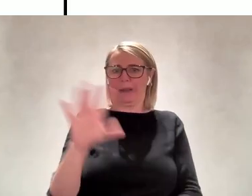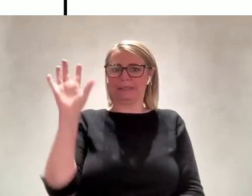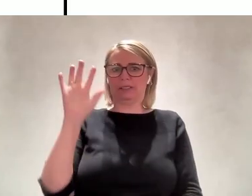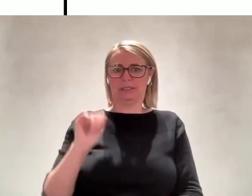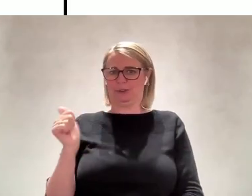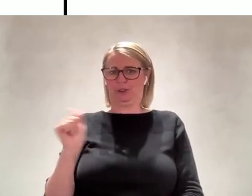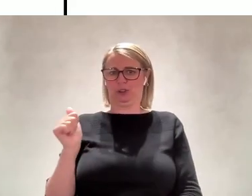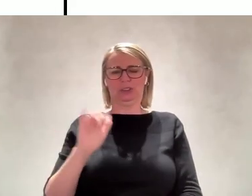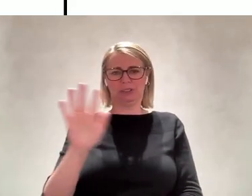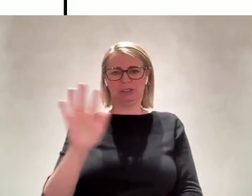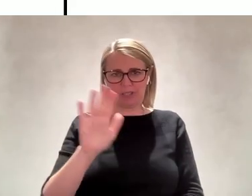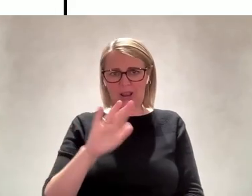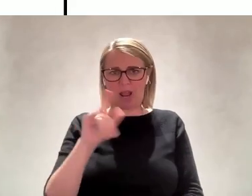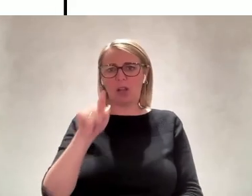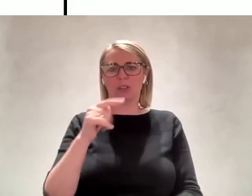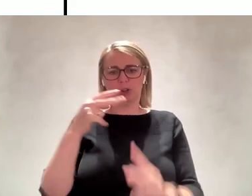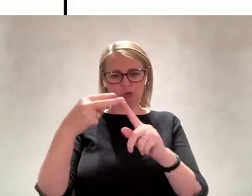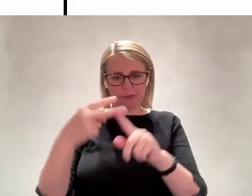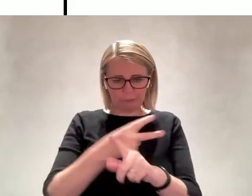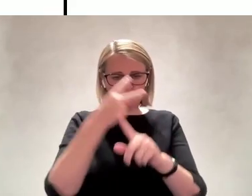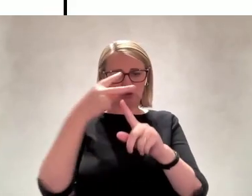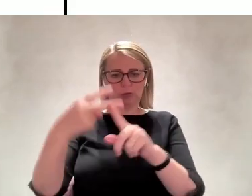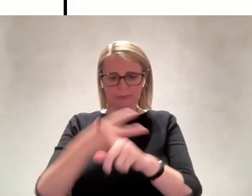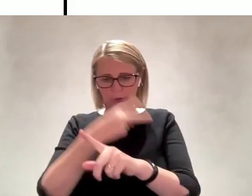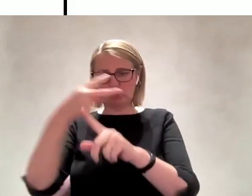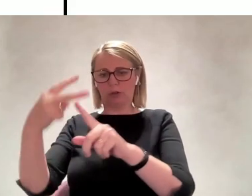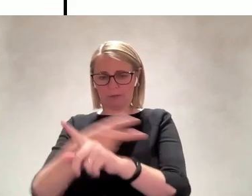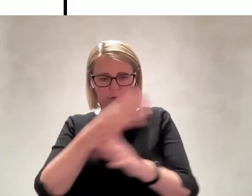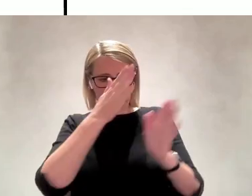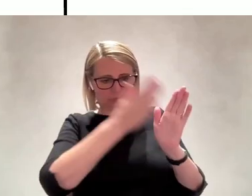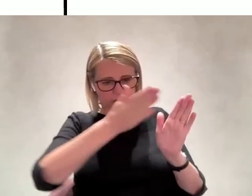It's really intended to be reviewed across the project life